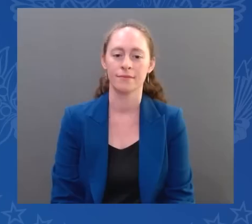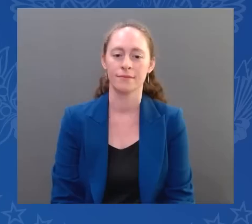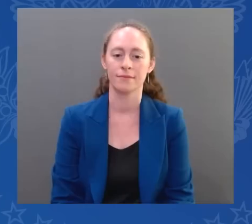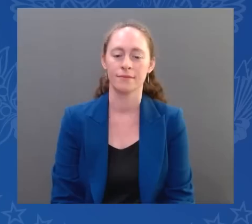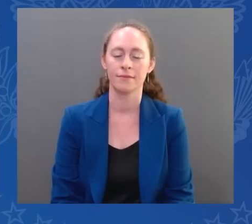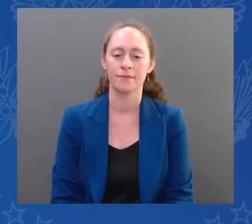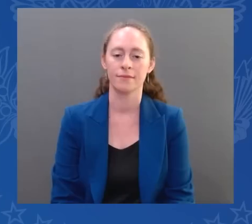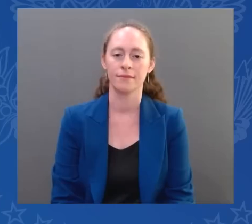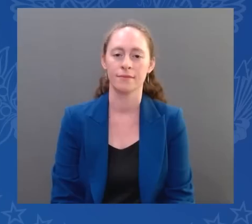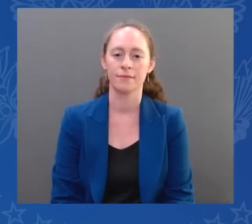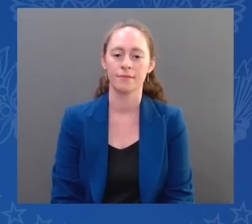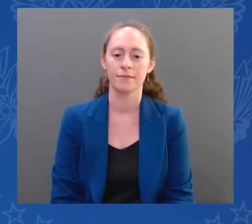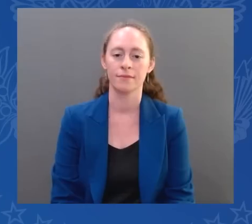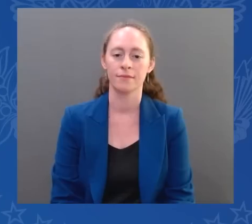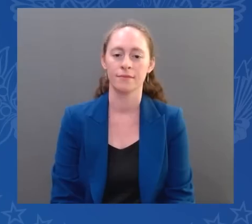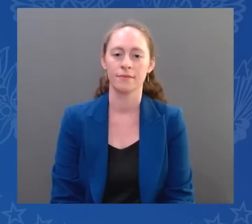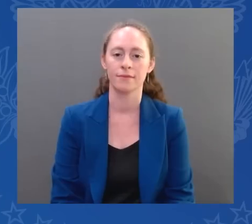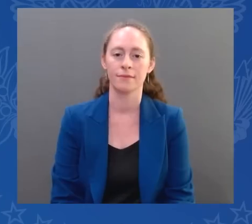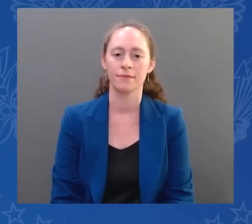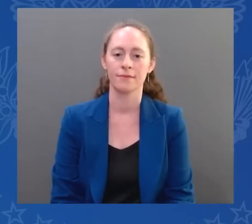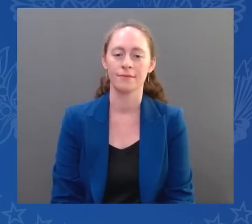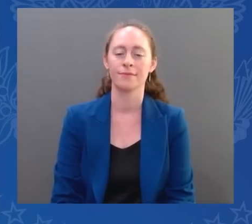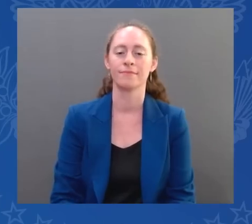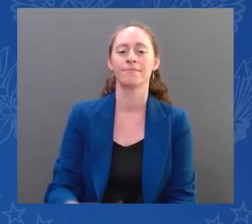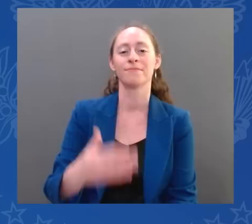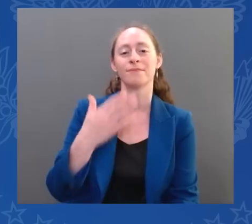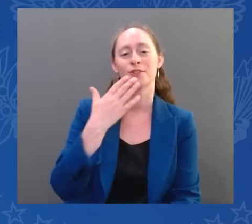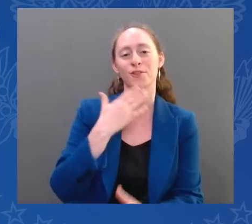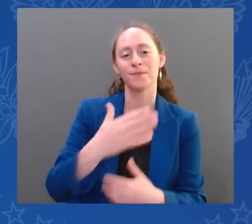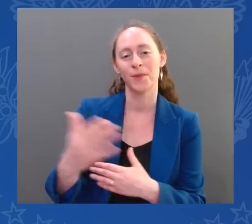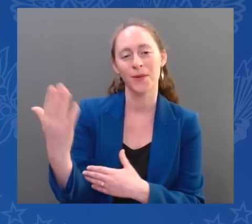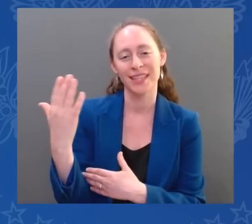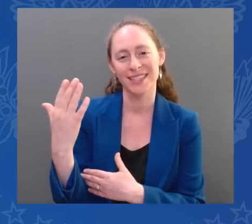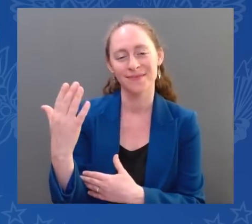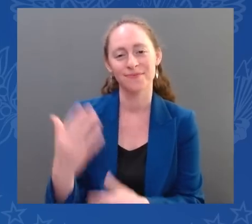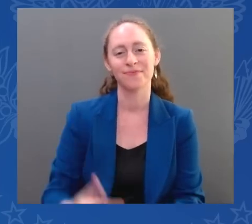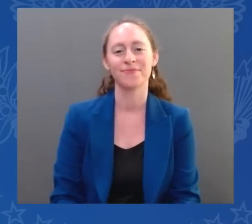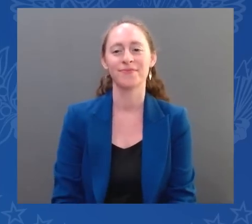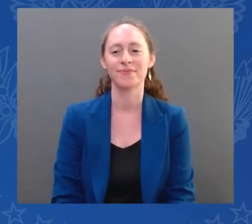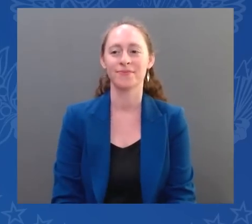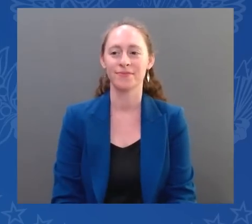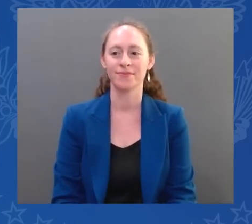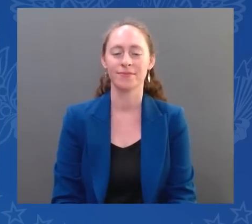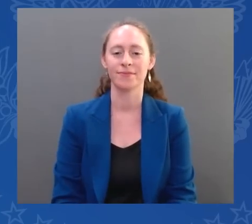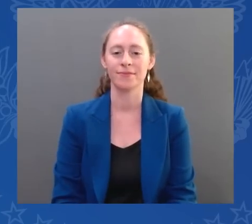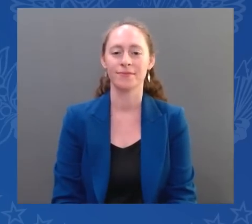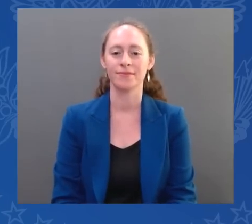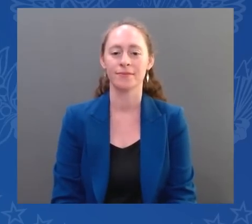The President: Good morning, everyone. Before I speak to the Supreme Court extreme decision